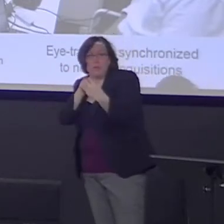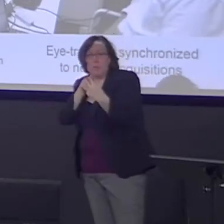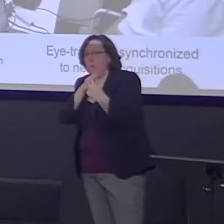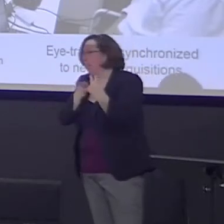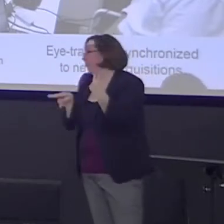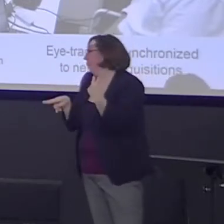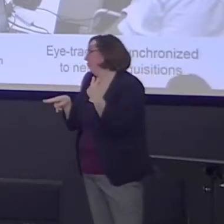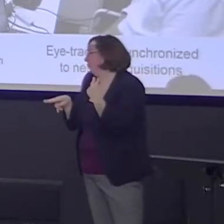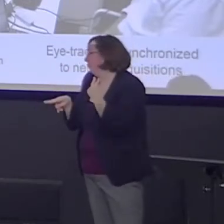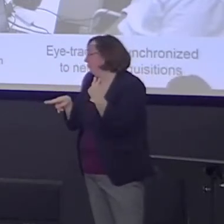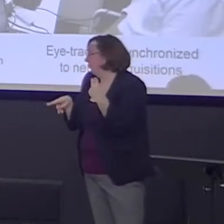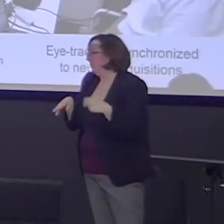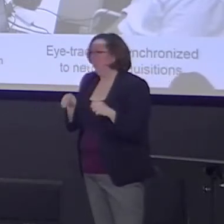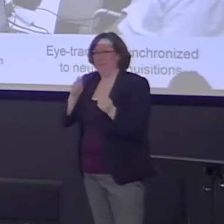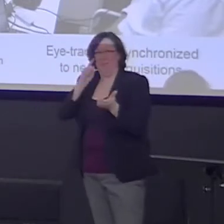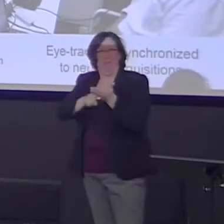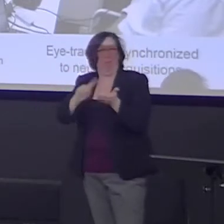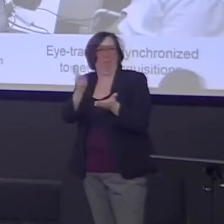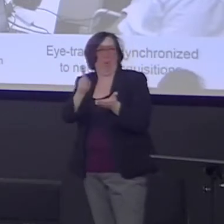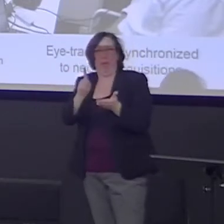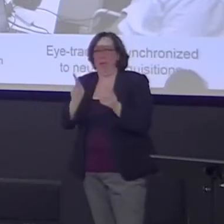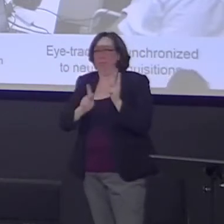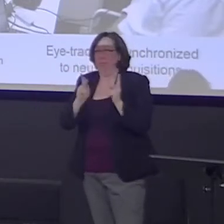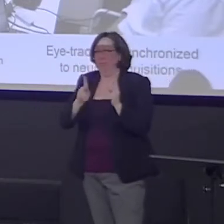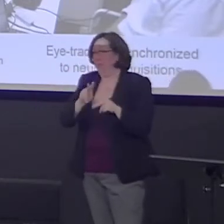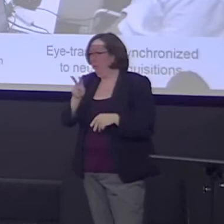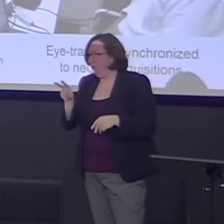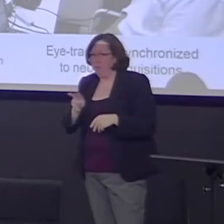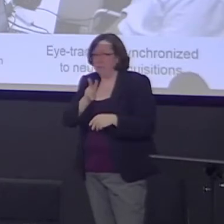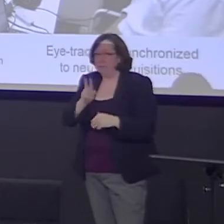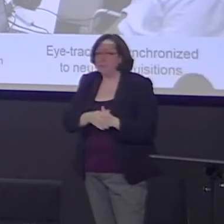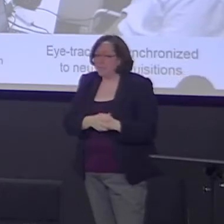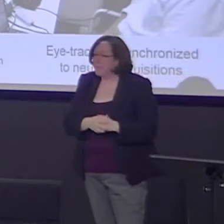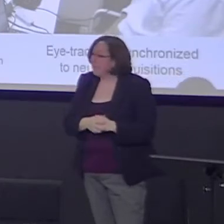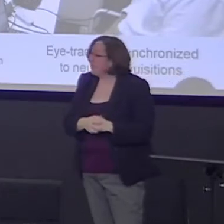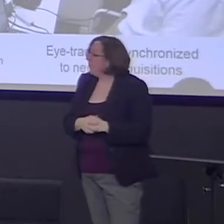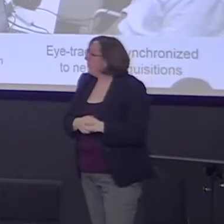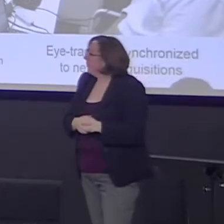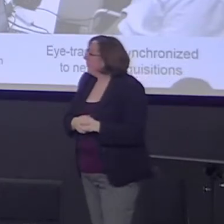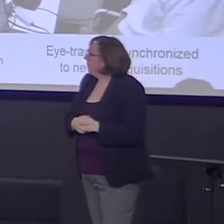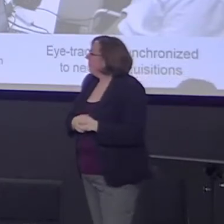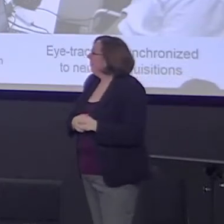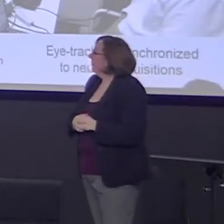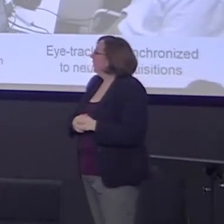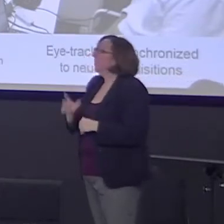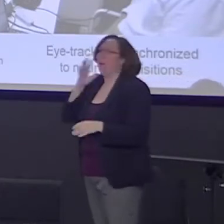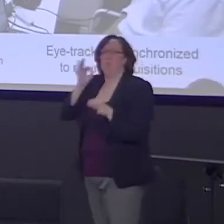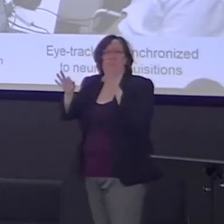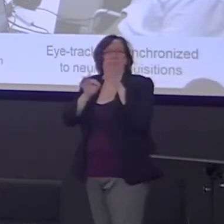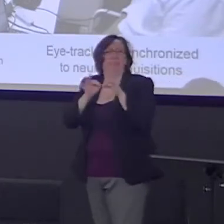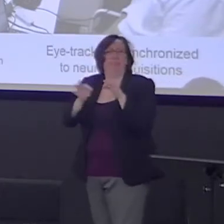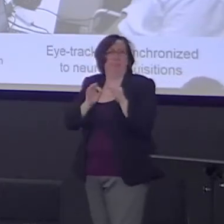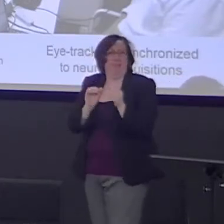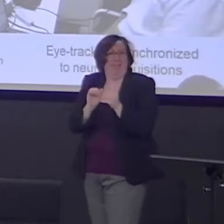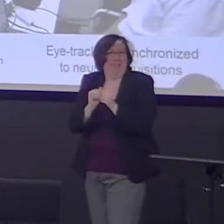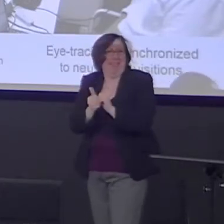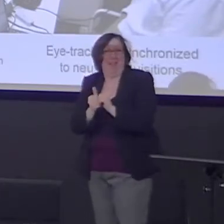at what they're looking at. And I'm gonna tell you a lot more about how near-infrared spectroscopy works,